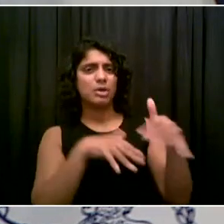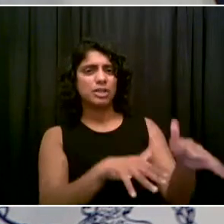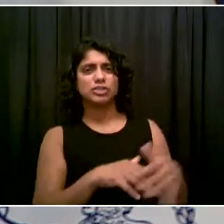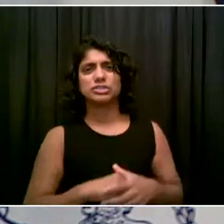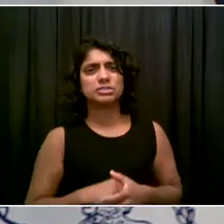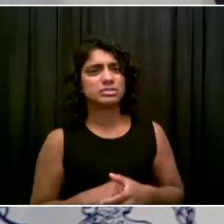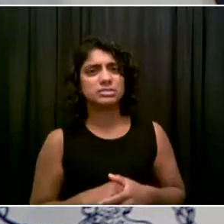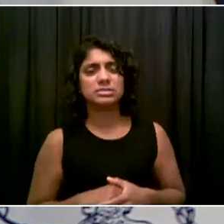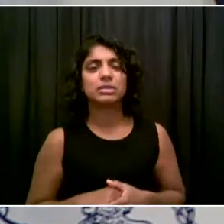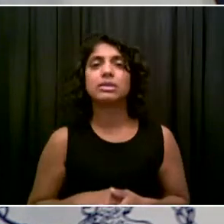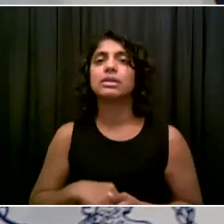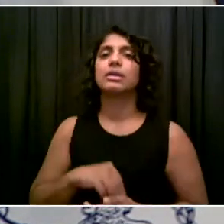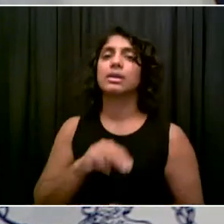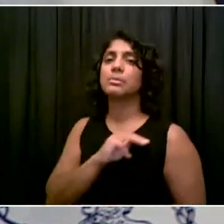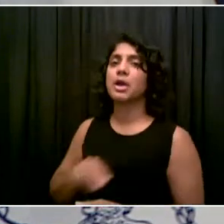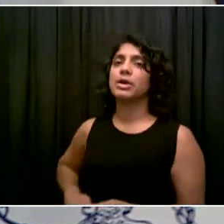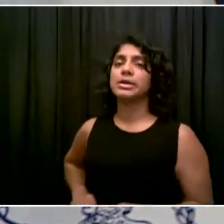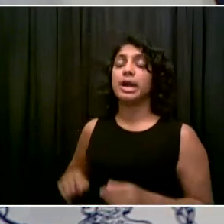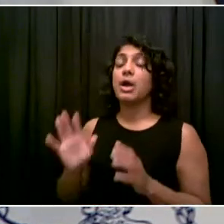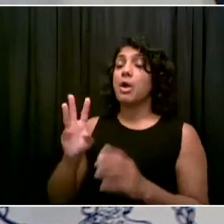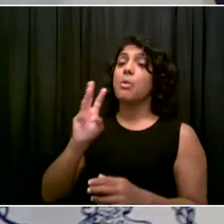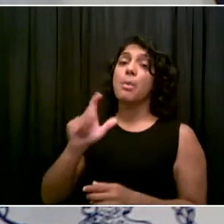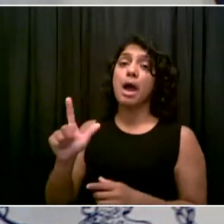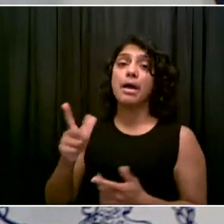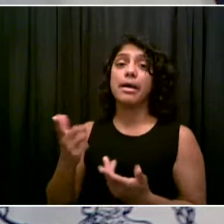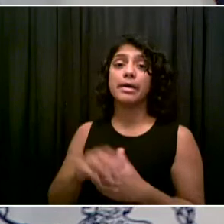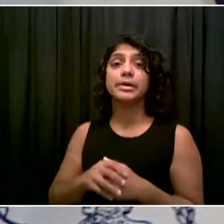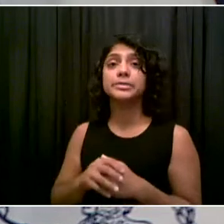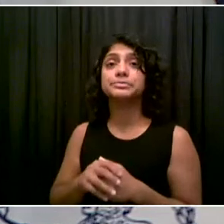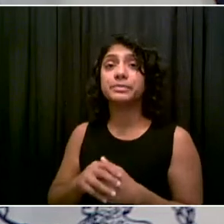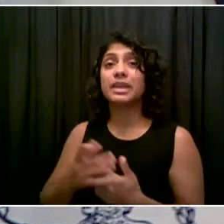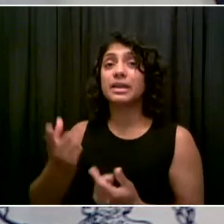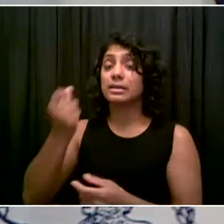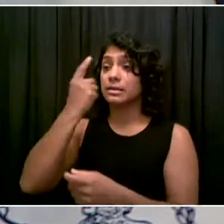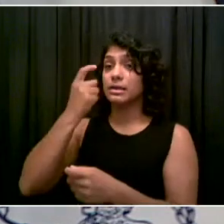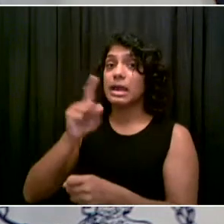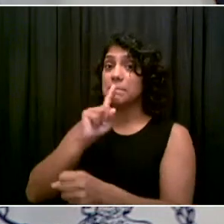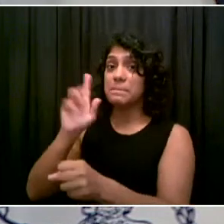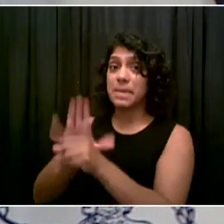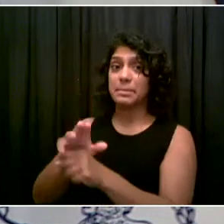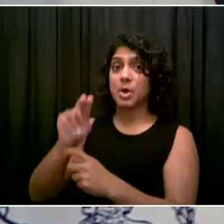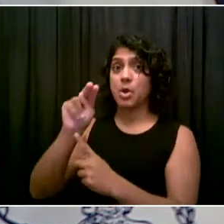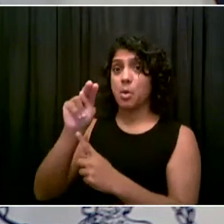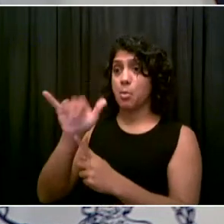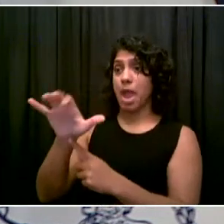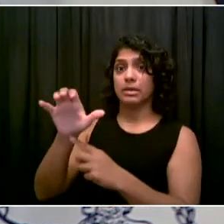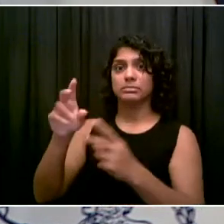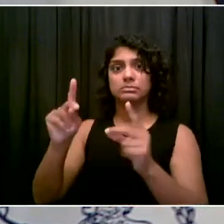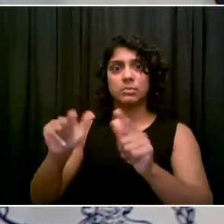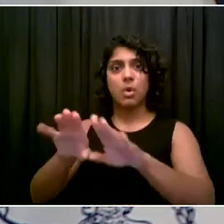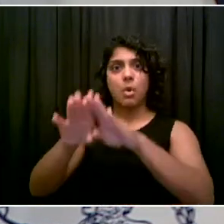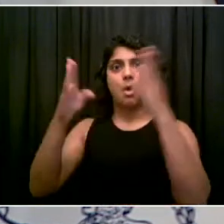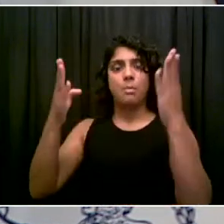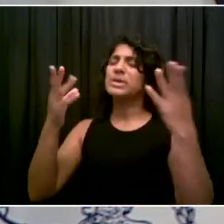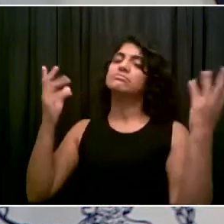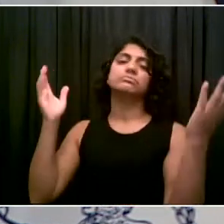OF THE FIRST THINGS WE DID, IT HAPPENED TO BE JULY. IN THE END I THINK IS THE